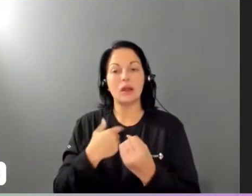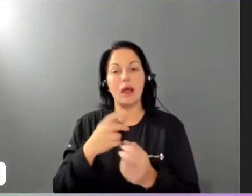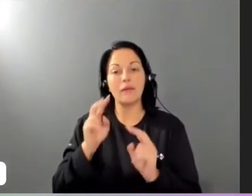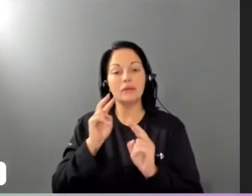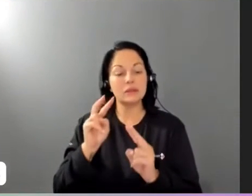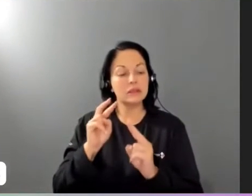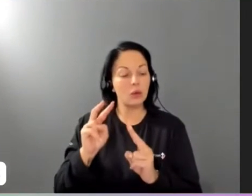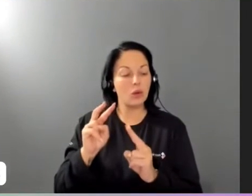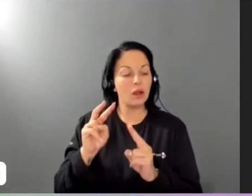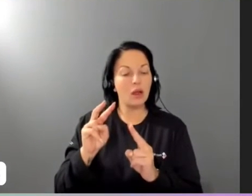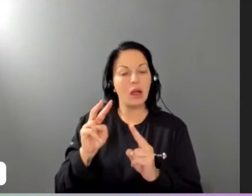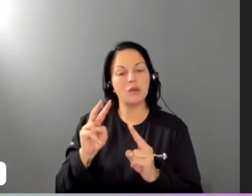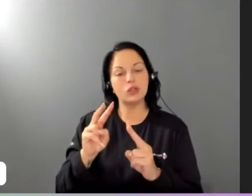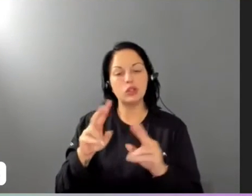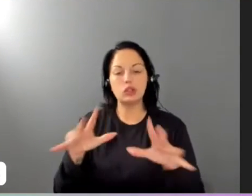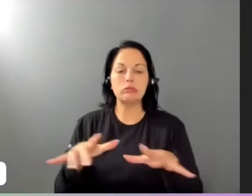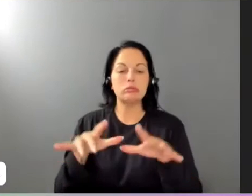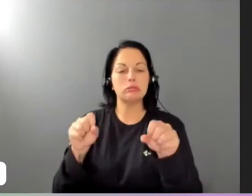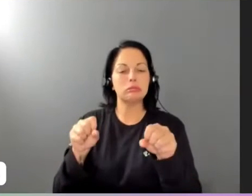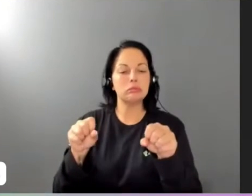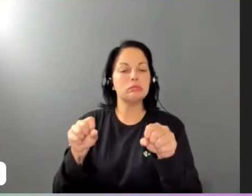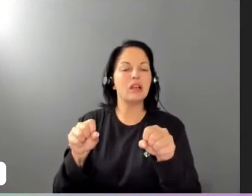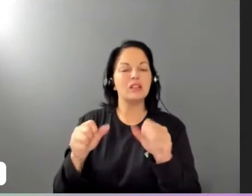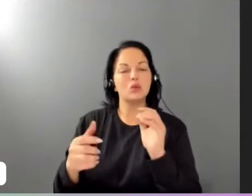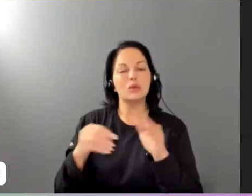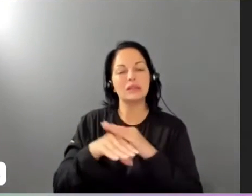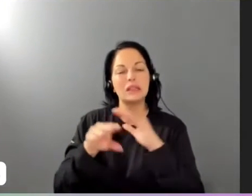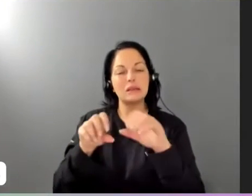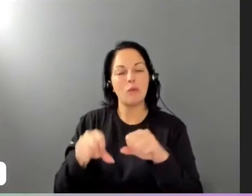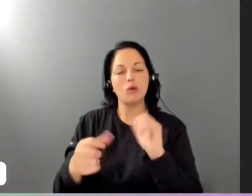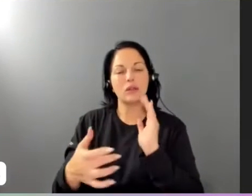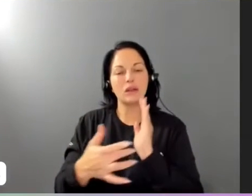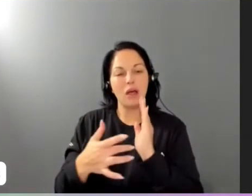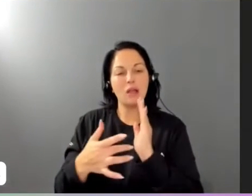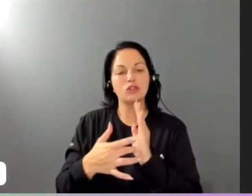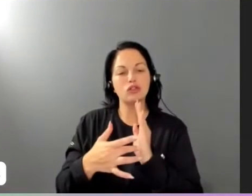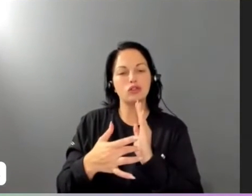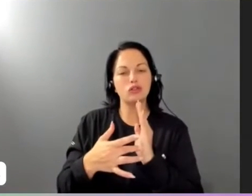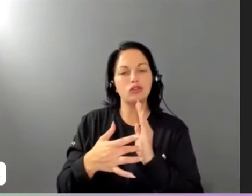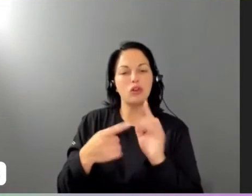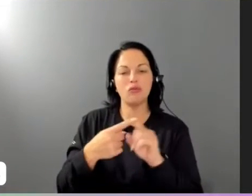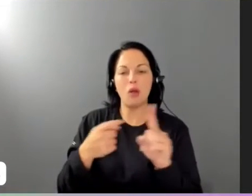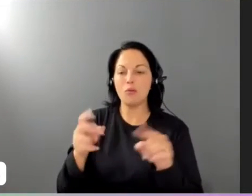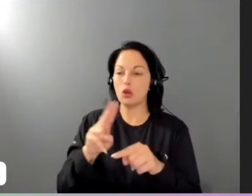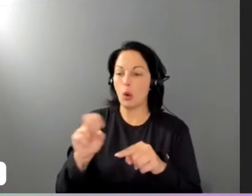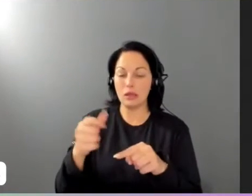be metrics or procurement. And one of the best organizations that I've seen when it comes to procurement